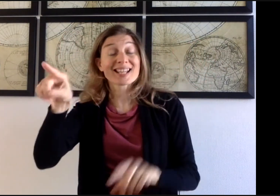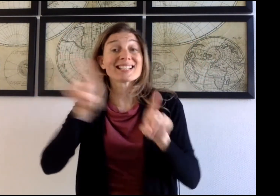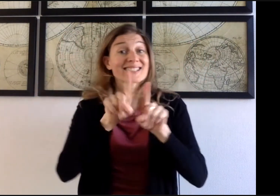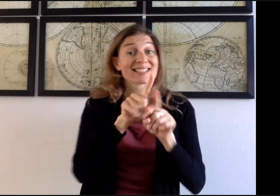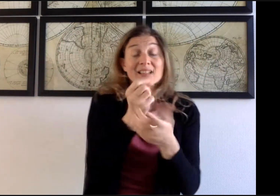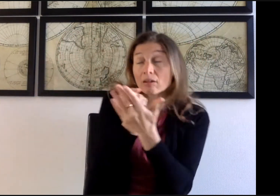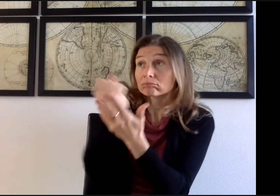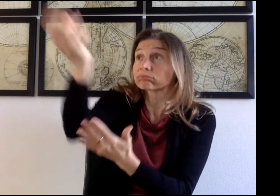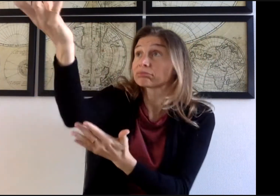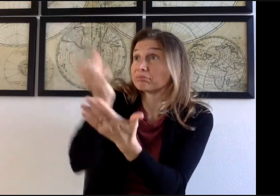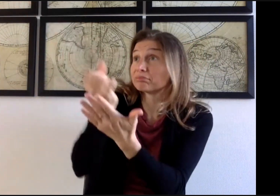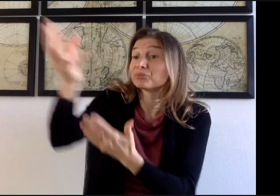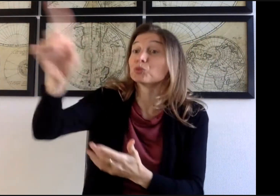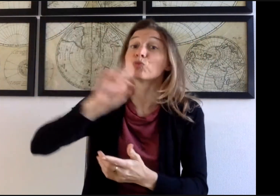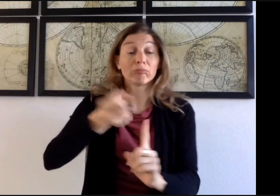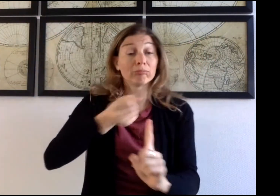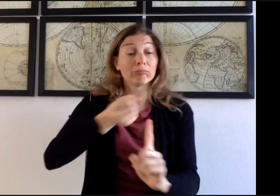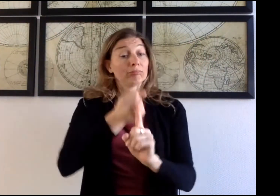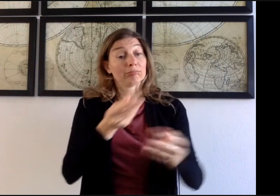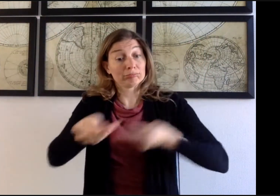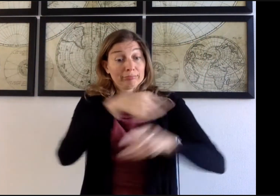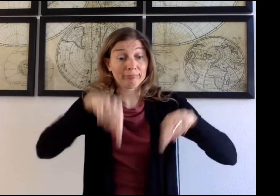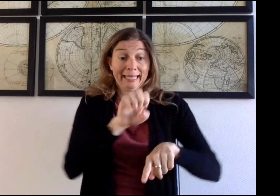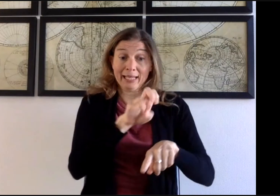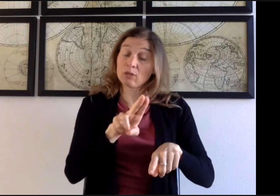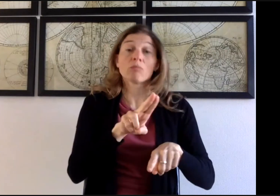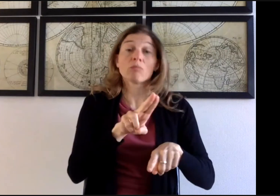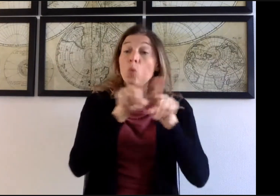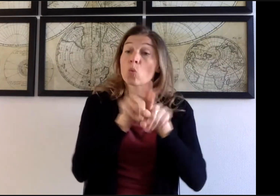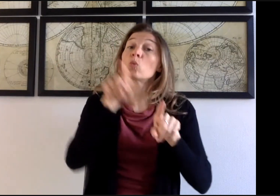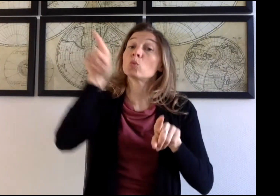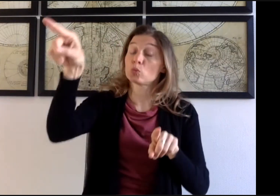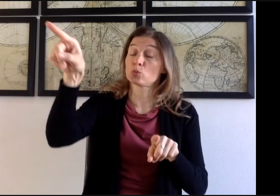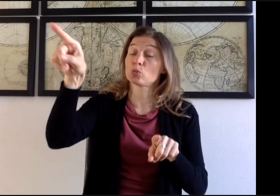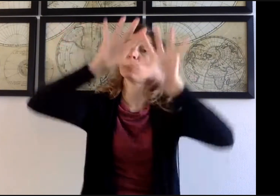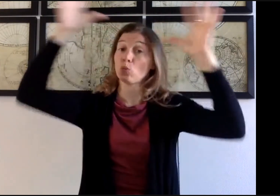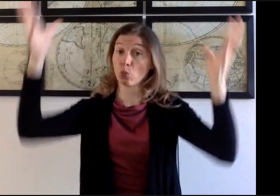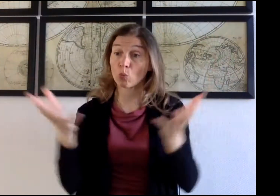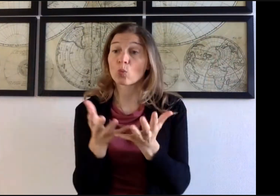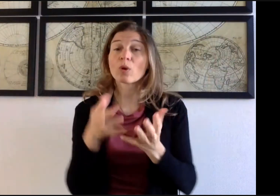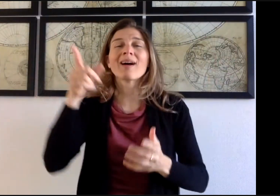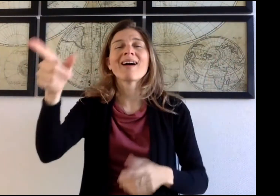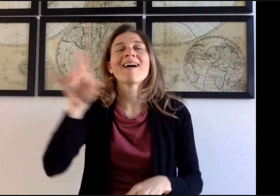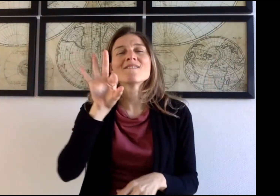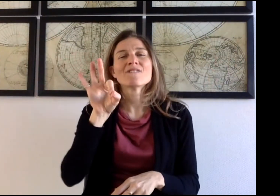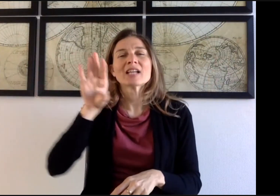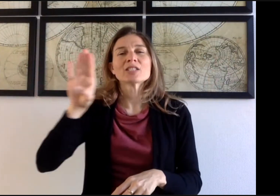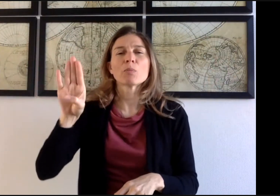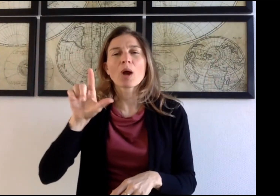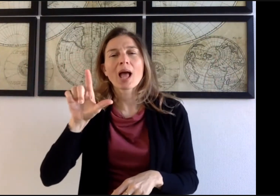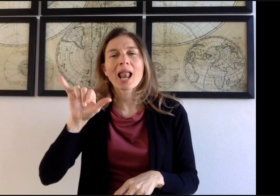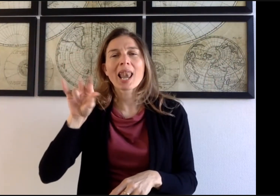an example of that is Facebook Live they ran on Monday where we had our board member Luisa from Italy talking